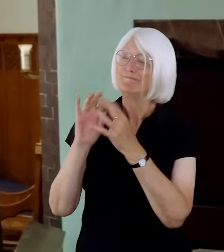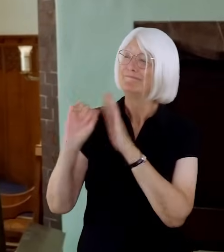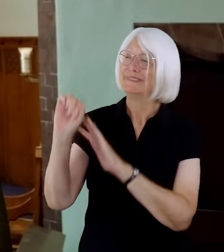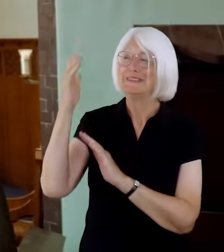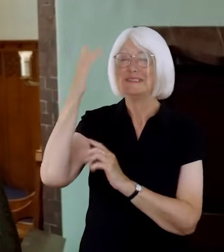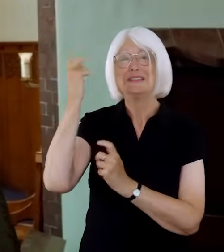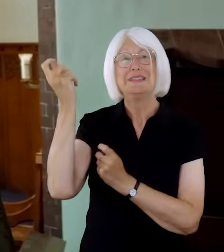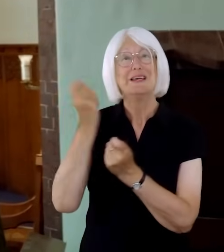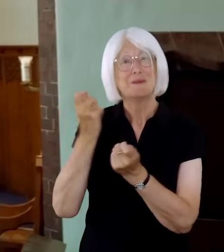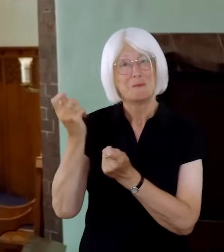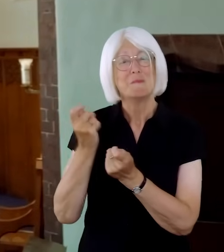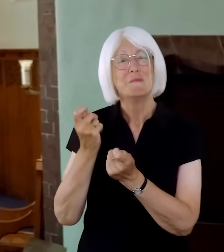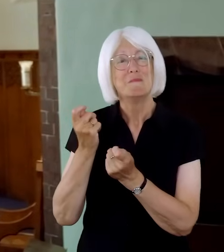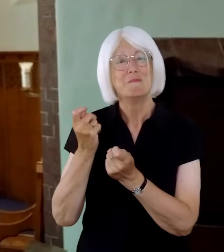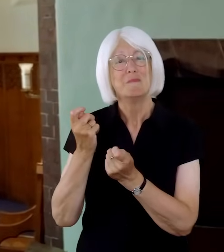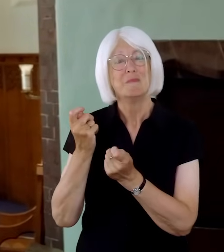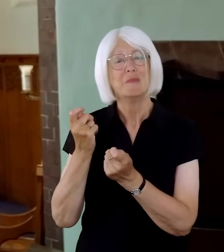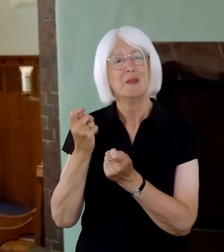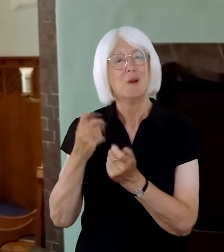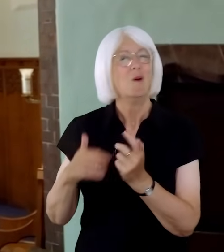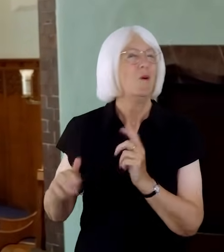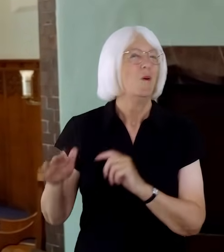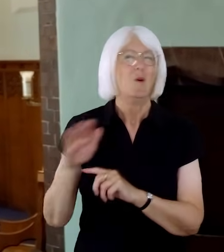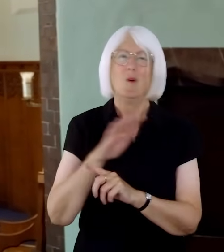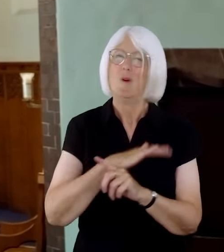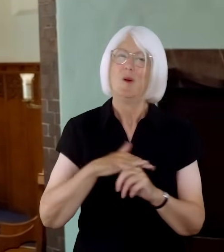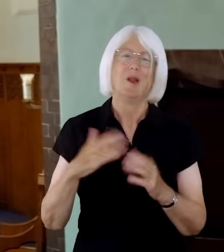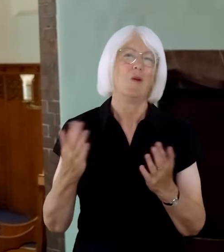For in God's kingdom, all are valued,